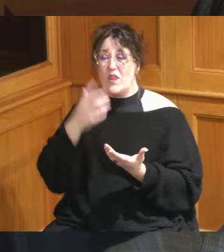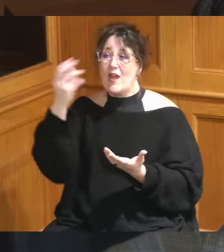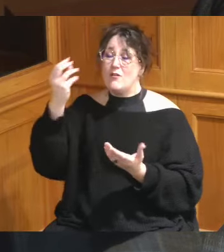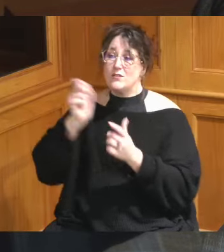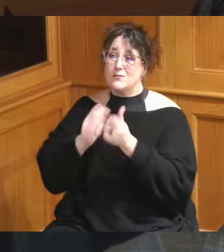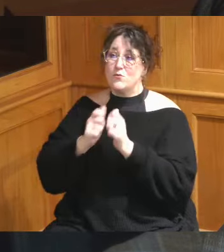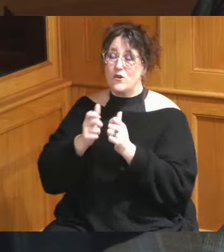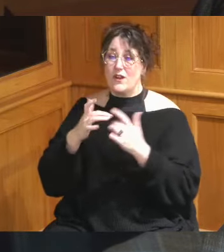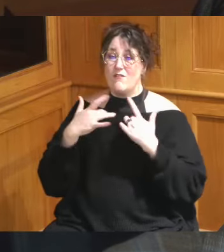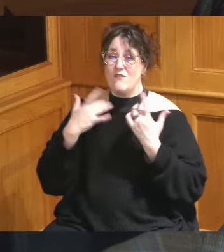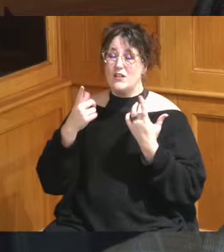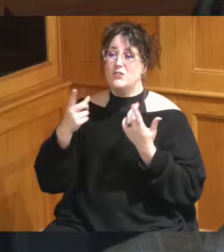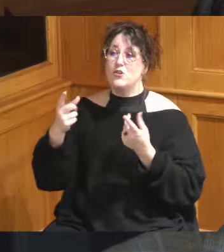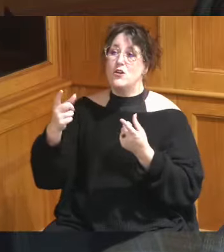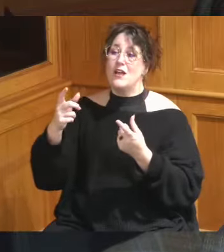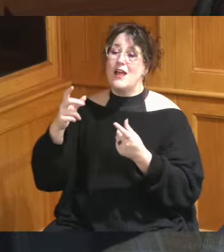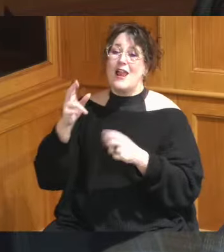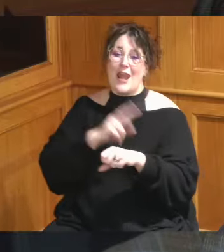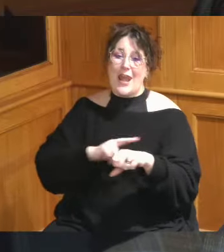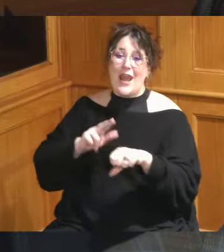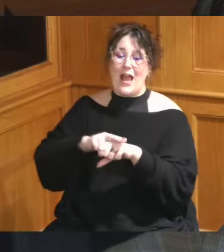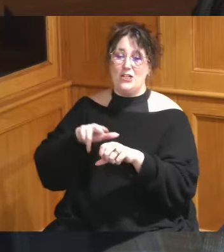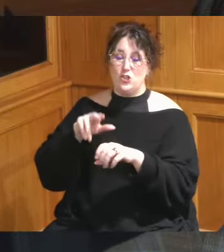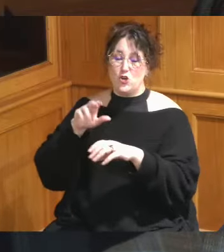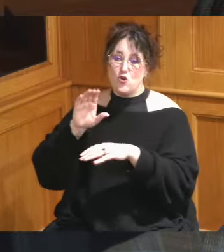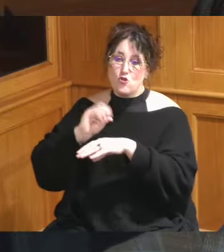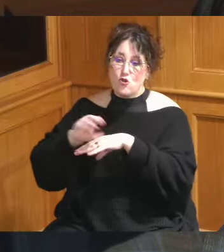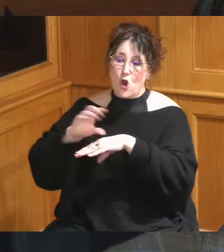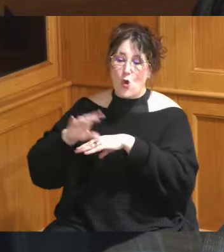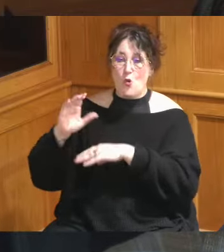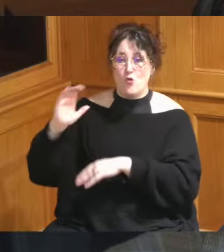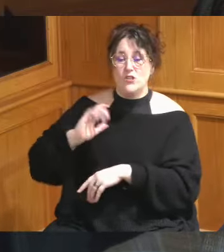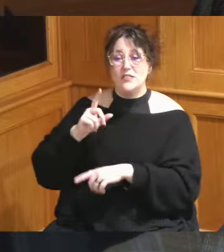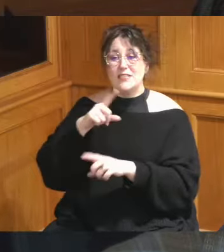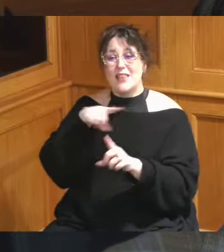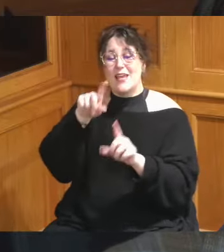you bring national coaches and when you bring the national coaches, they get to see our kids and